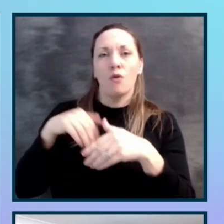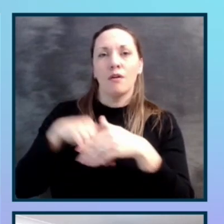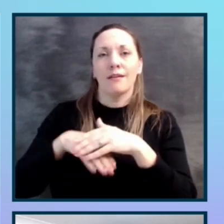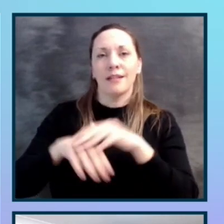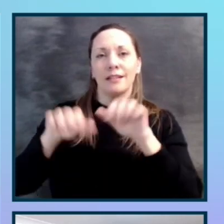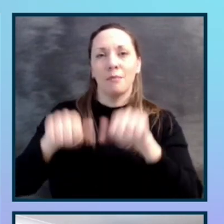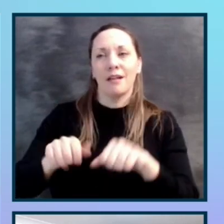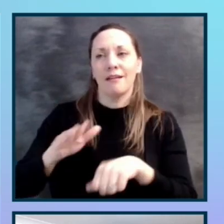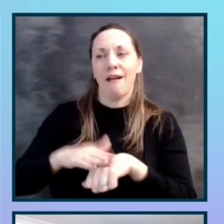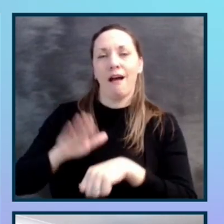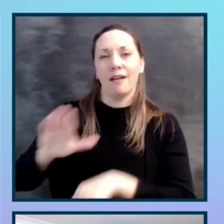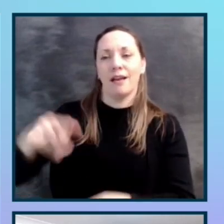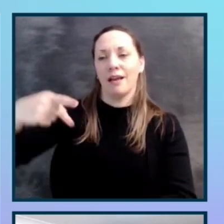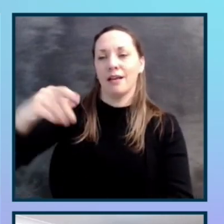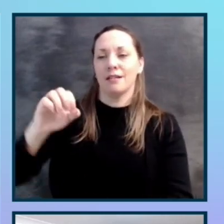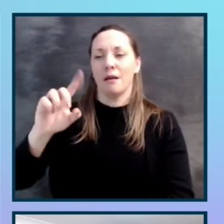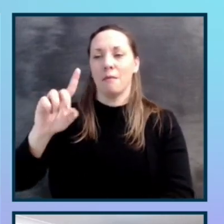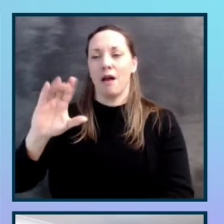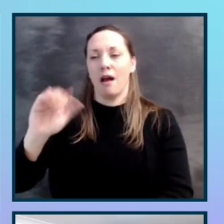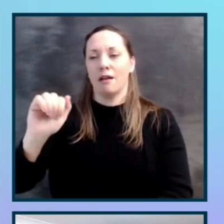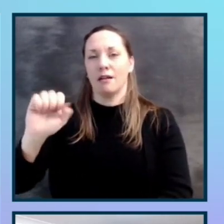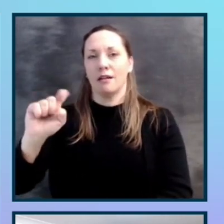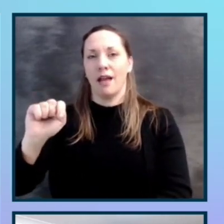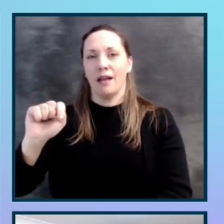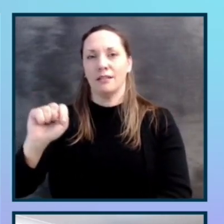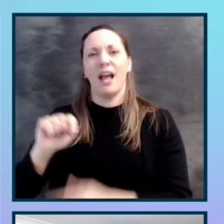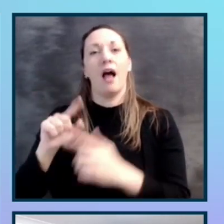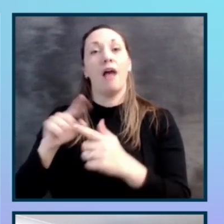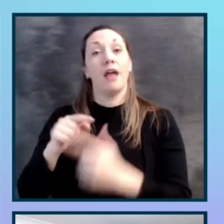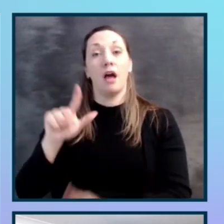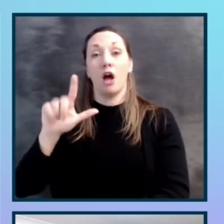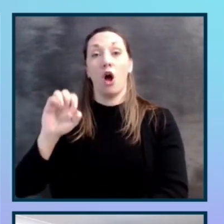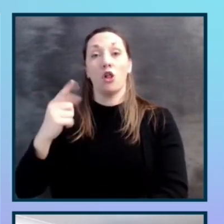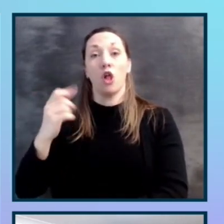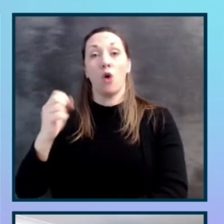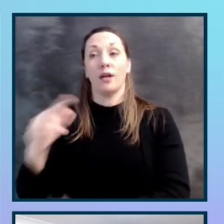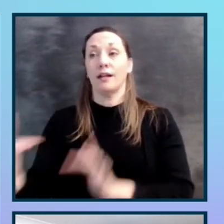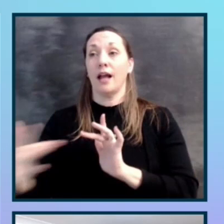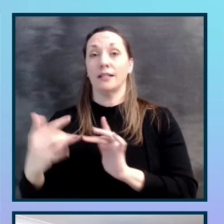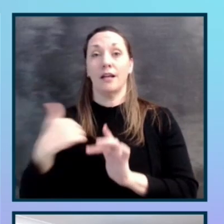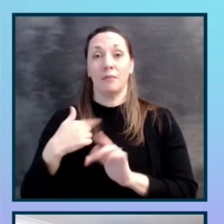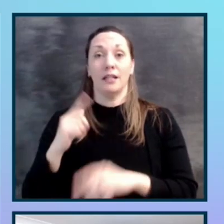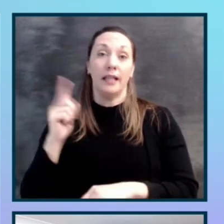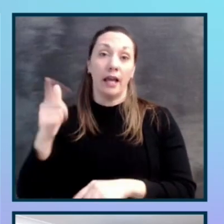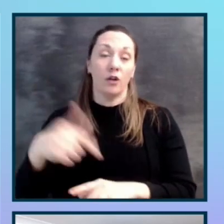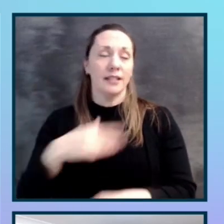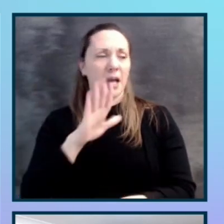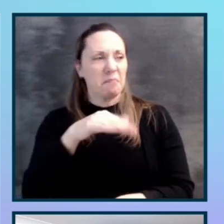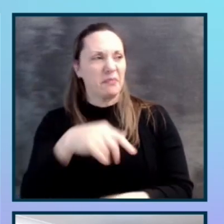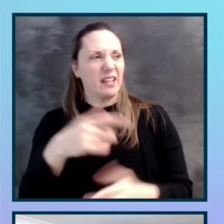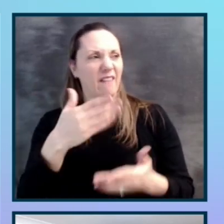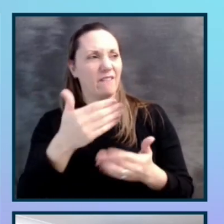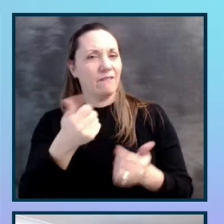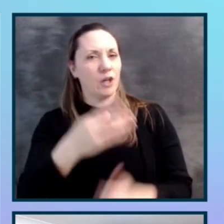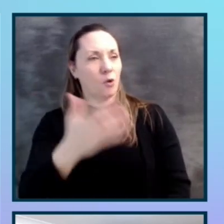Logan then contacted me a little while afterwards and said, "Hey, there's a few pirates who wanna run with you."